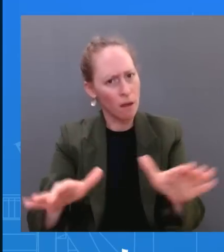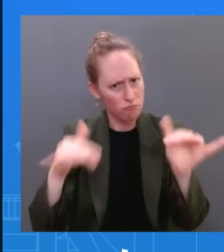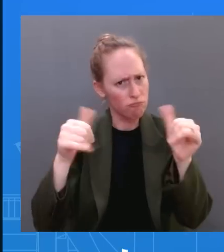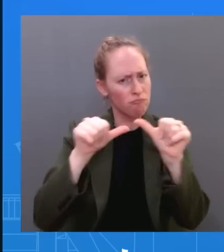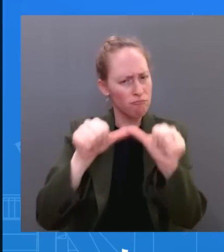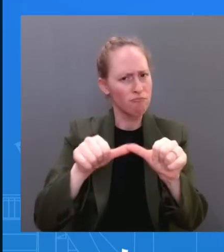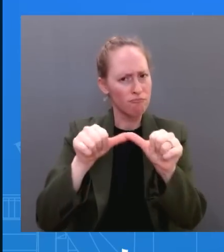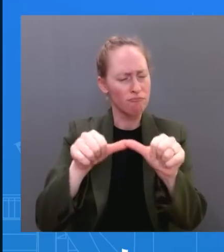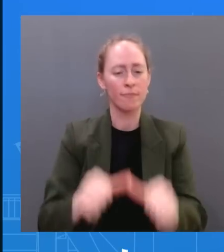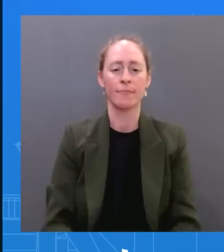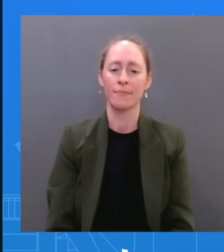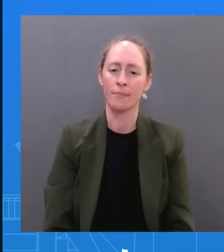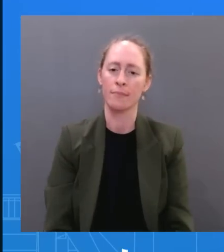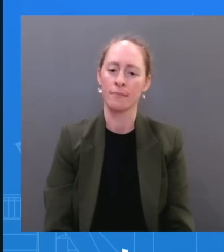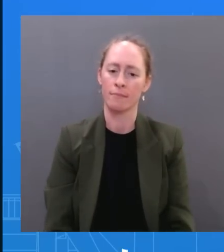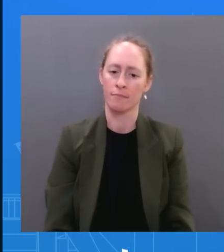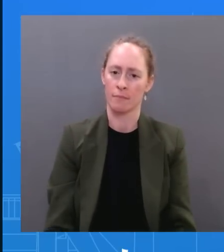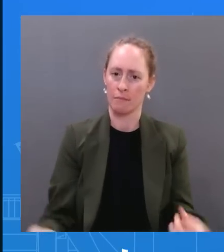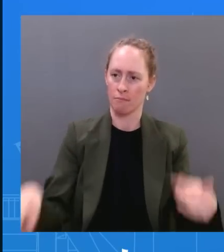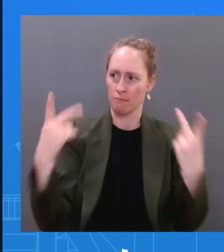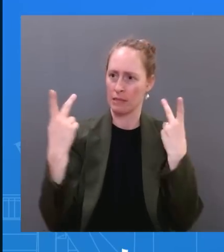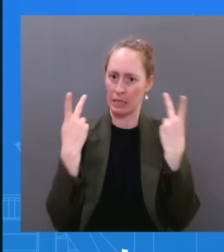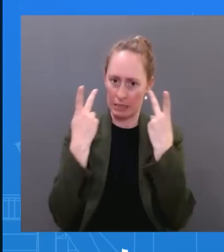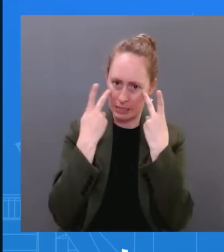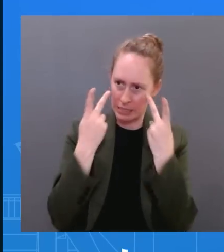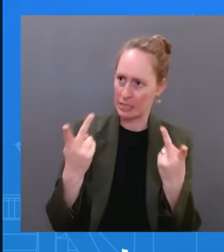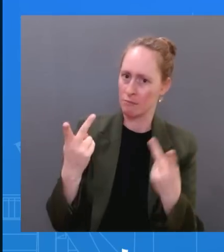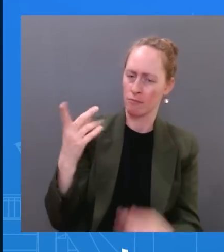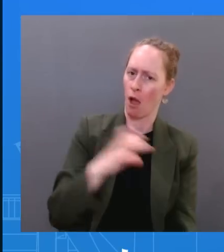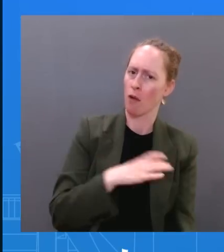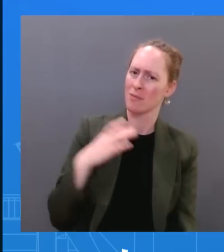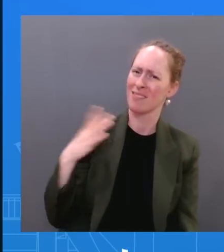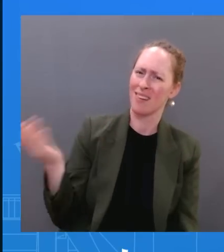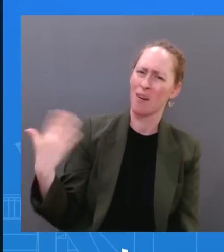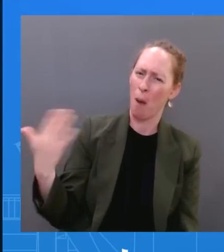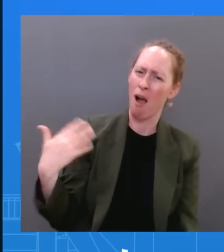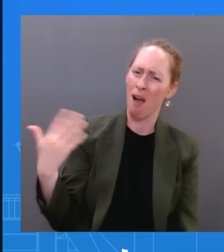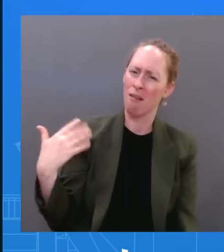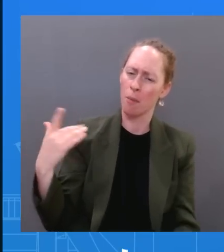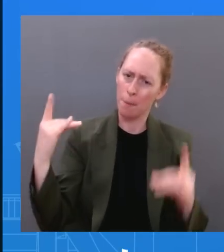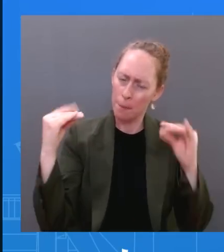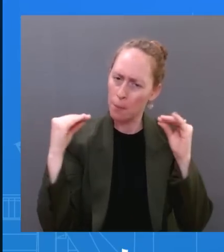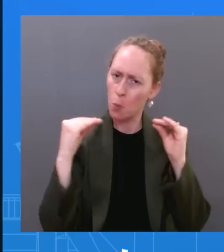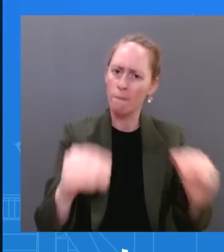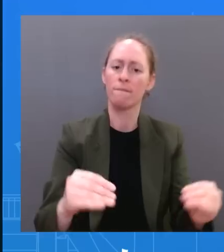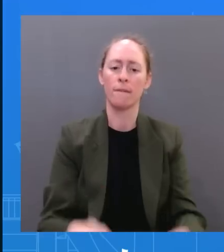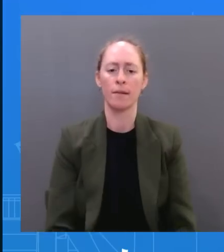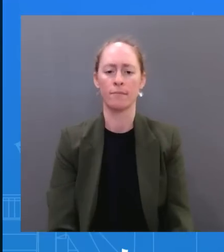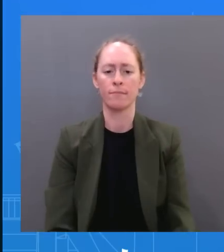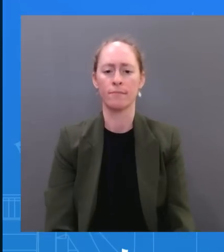And so that's what we were speaking to. And that's what the comments were all about. And we're going to continue to work on -- on behalf of the American public.